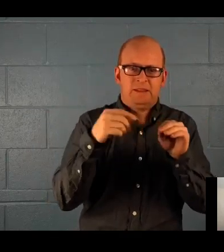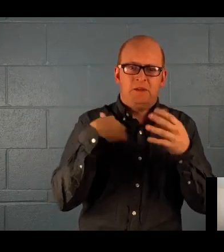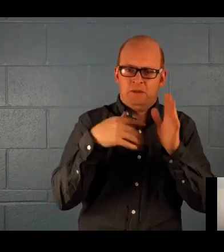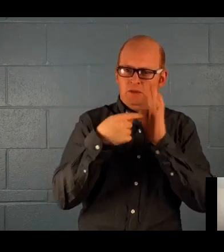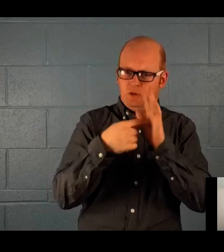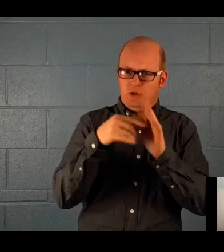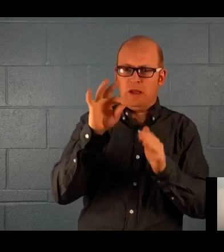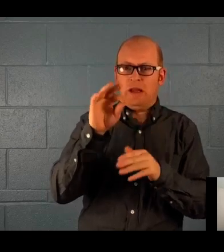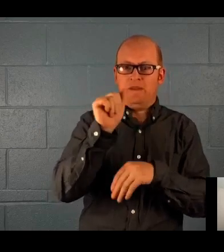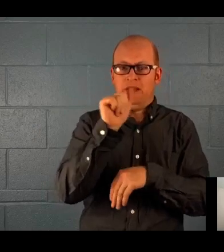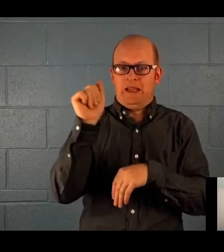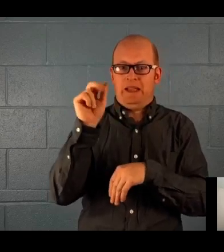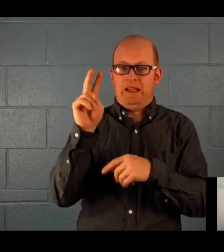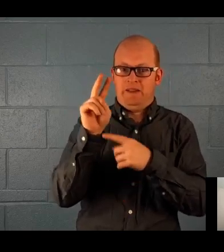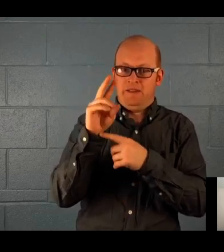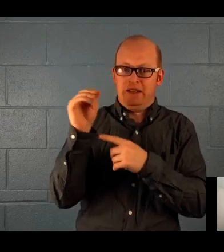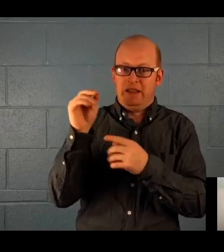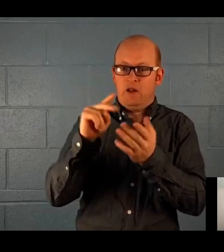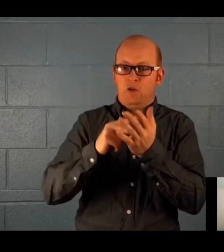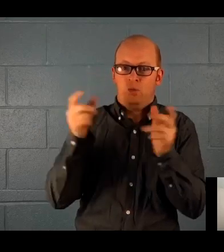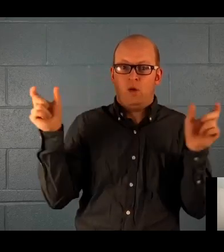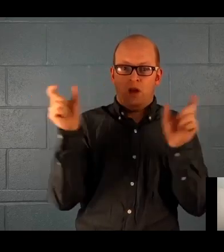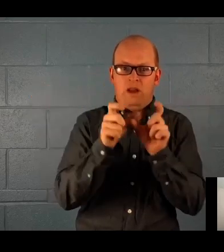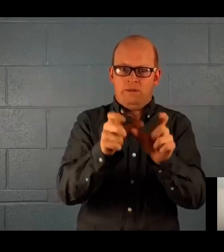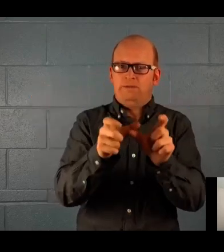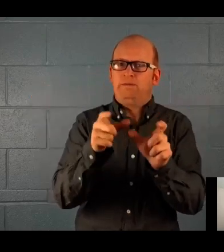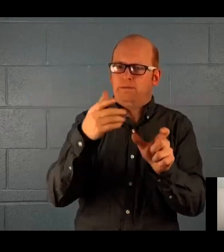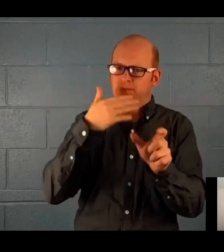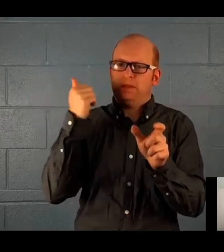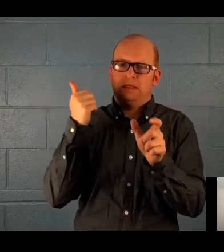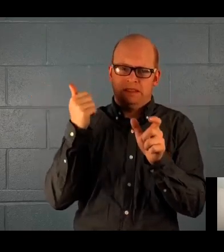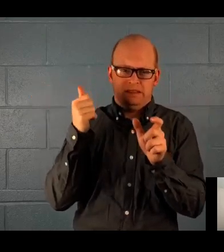in the shaker 1 mice. Importantly, we showed that the dual vector